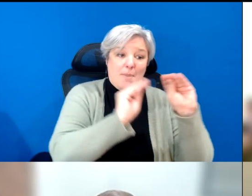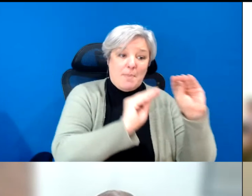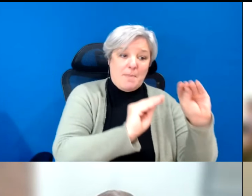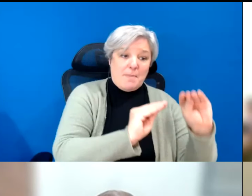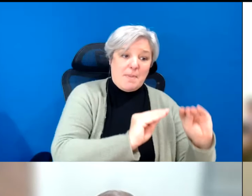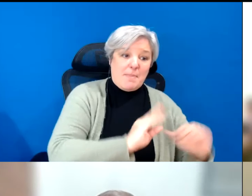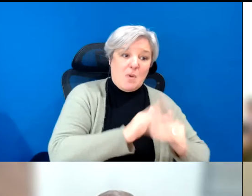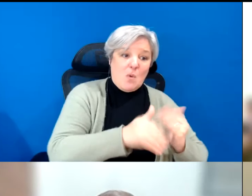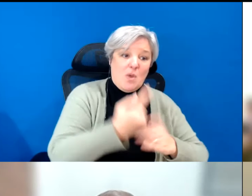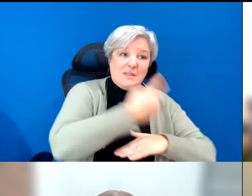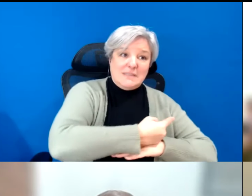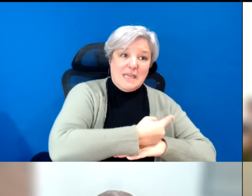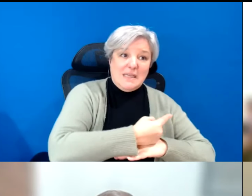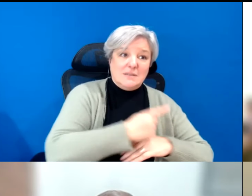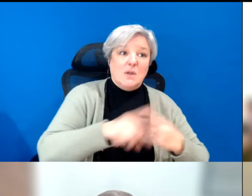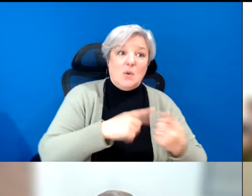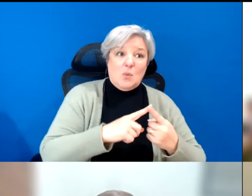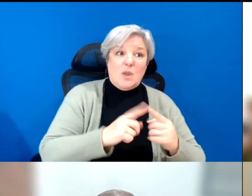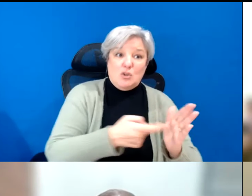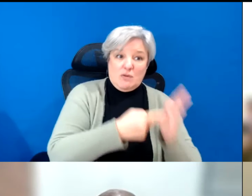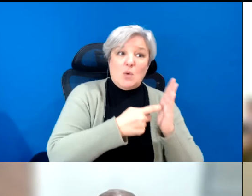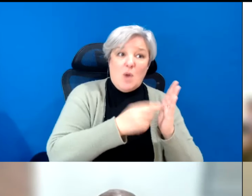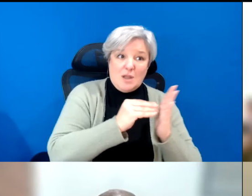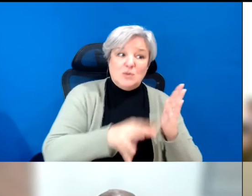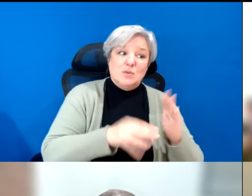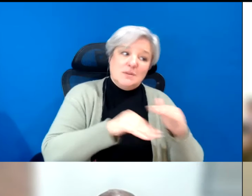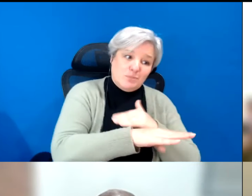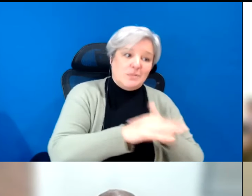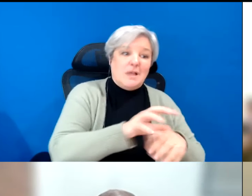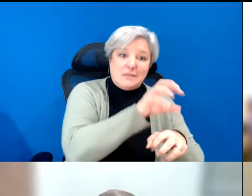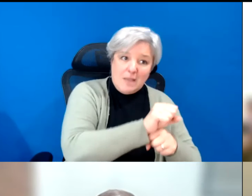when you request required students to turn in their assignments. And then you could label it.